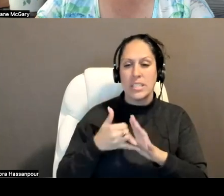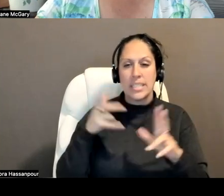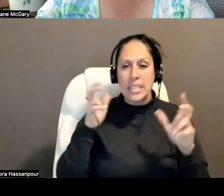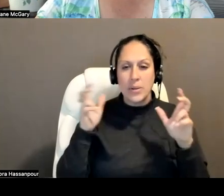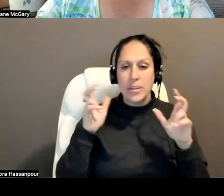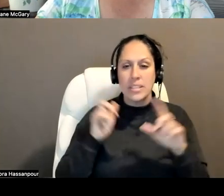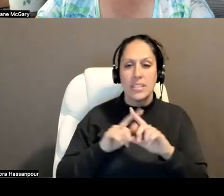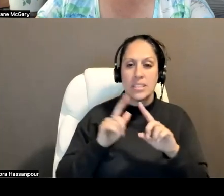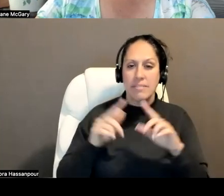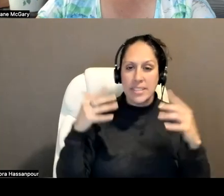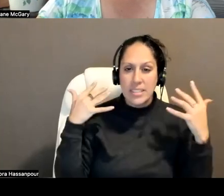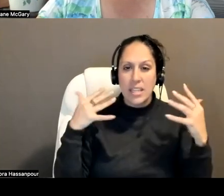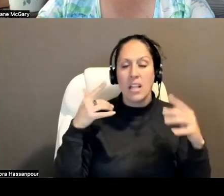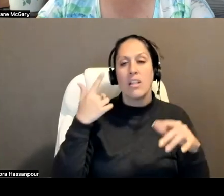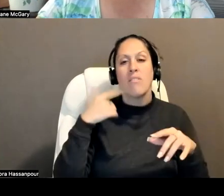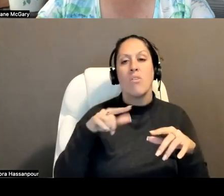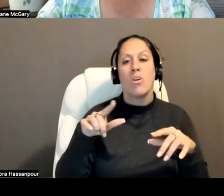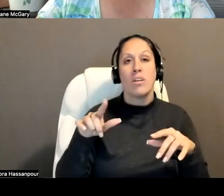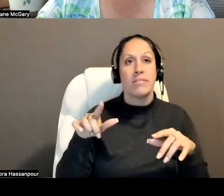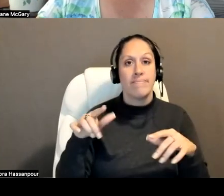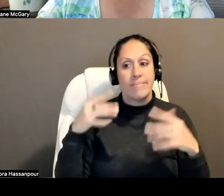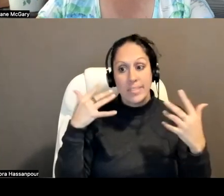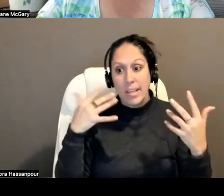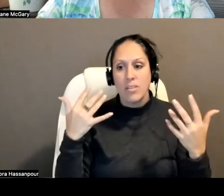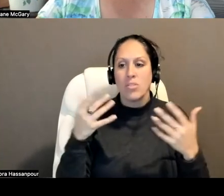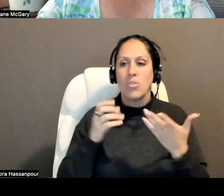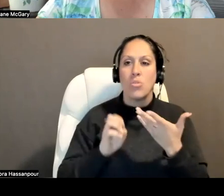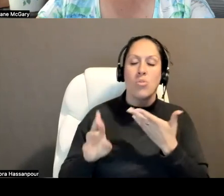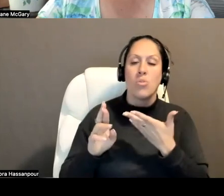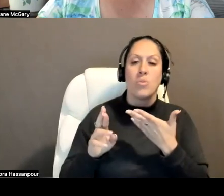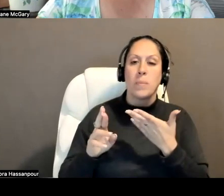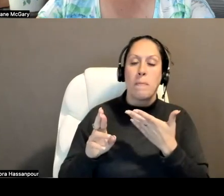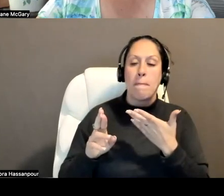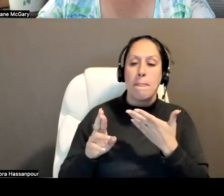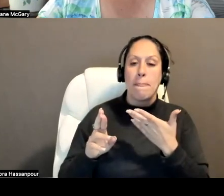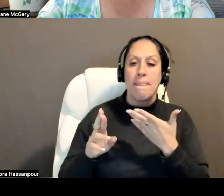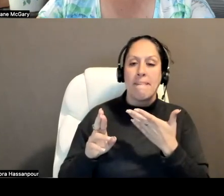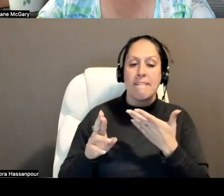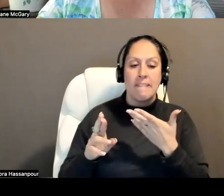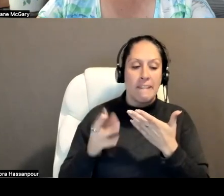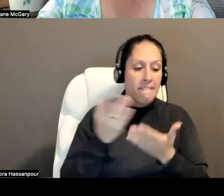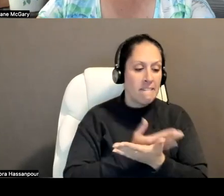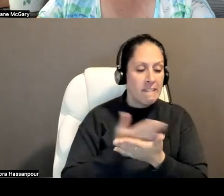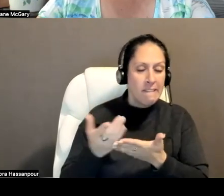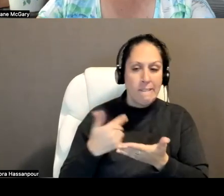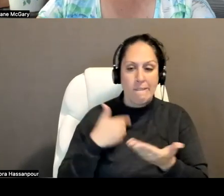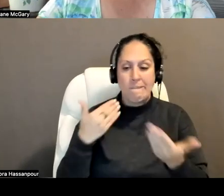sounds for the sake of sounds, or um or just things that we may not completely understand.